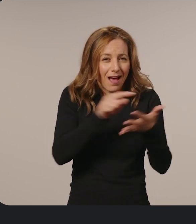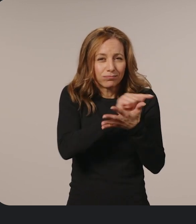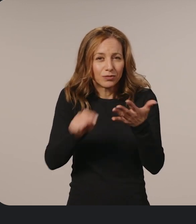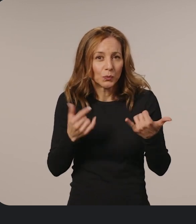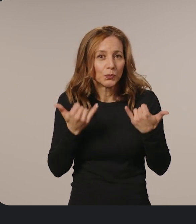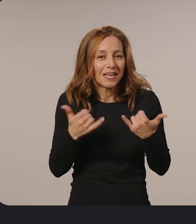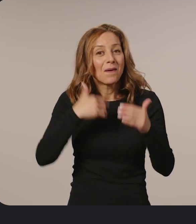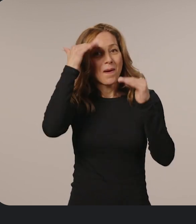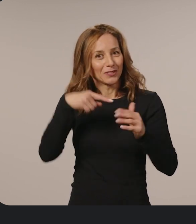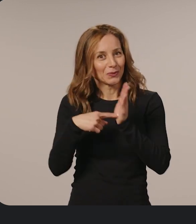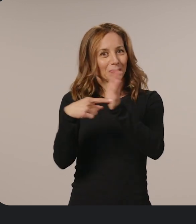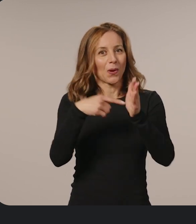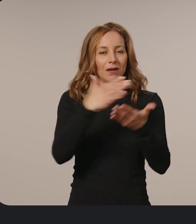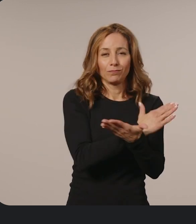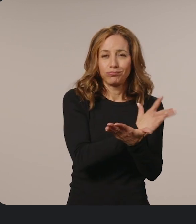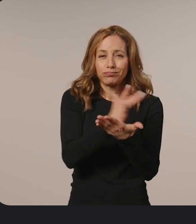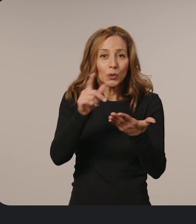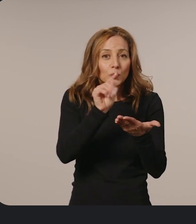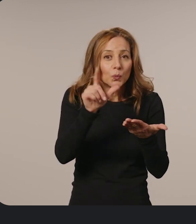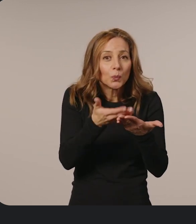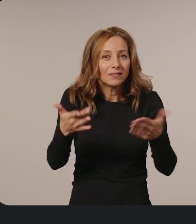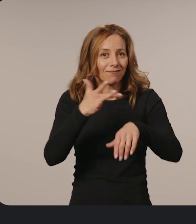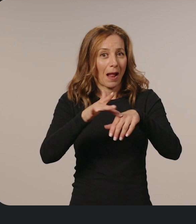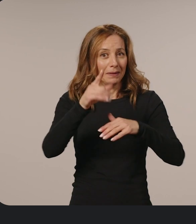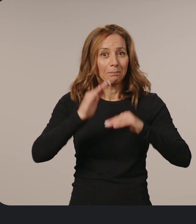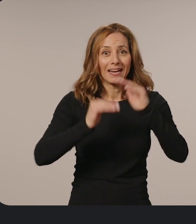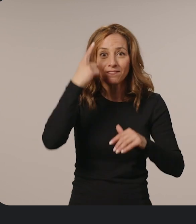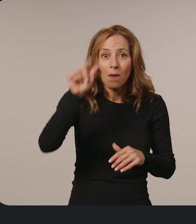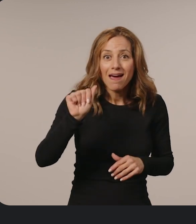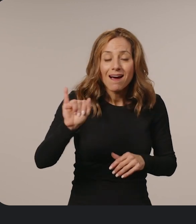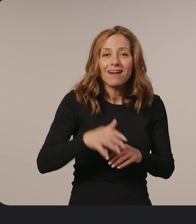I hope this has shown you the breadth of tools that are available for you to build for AI.